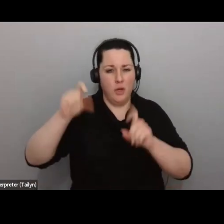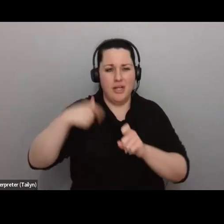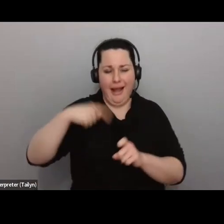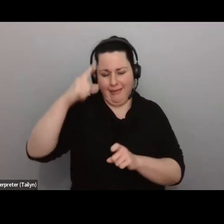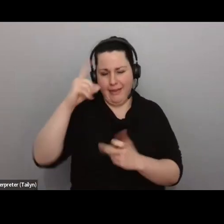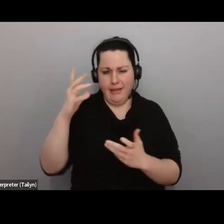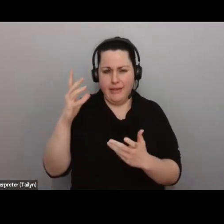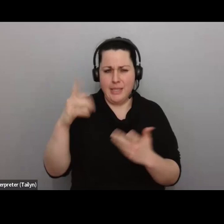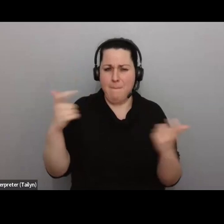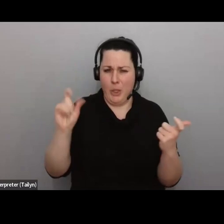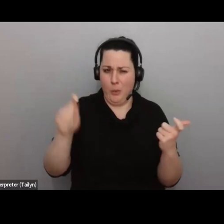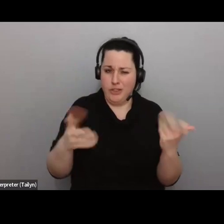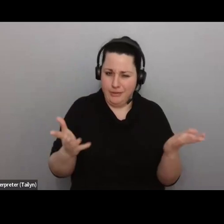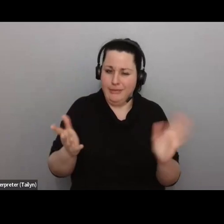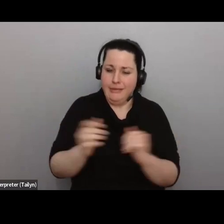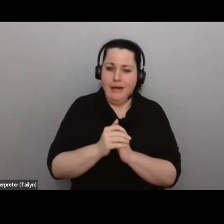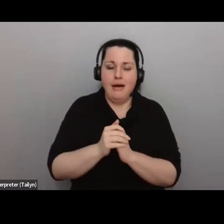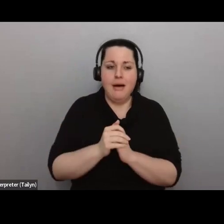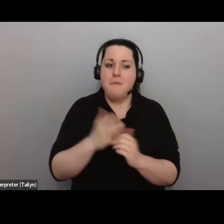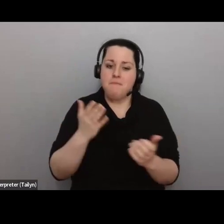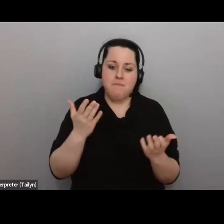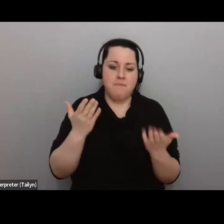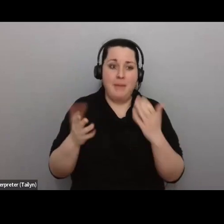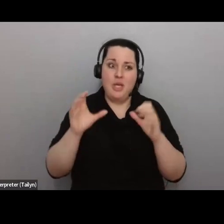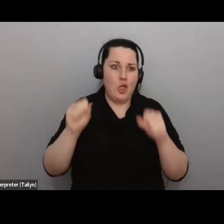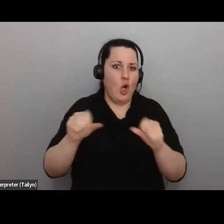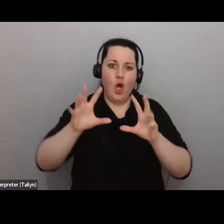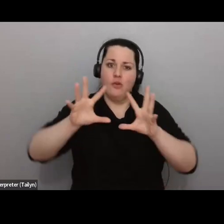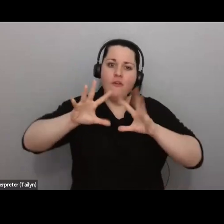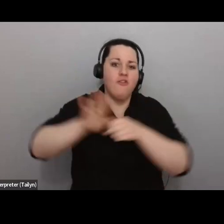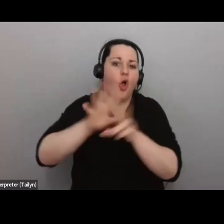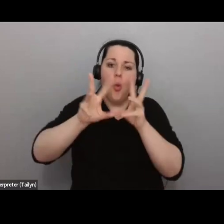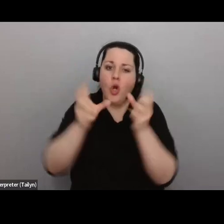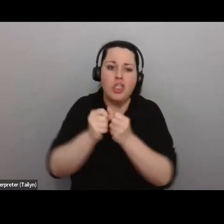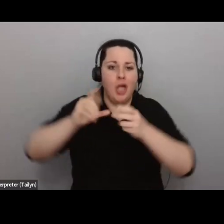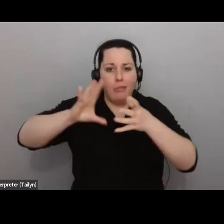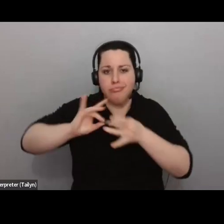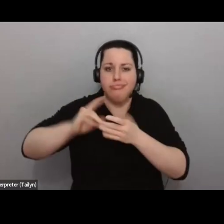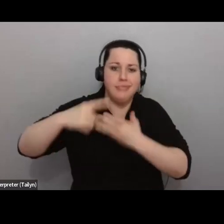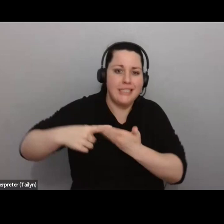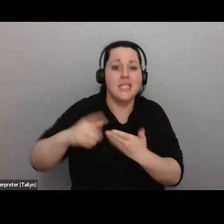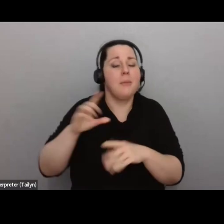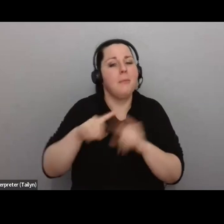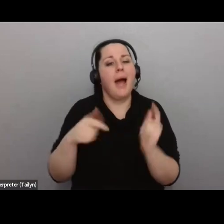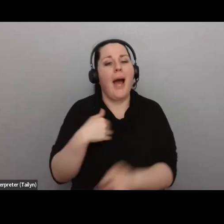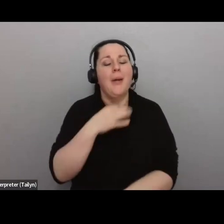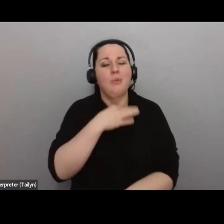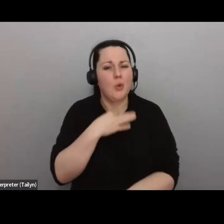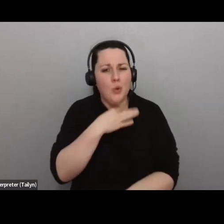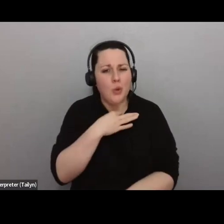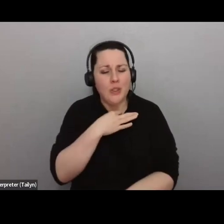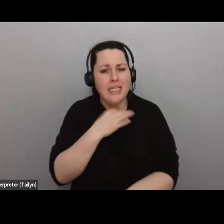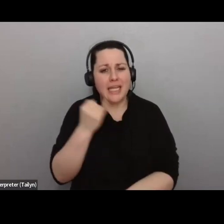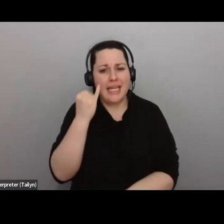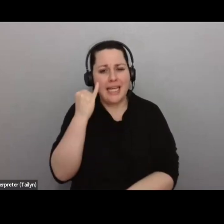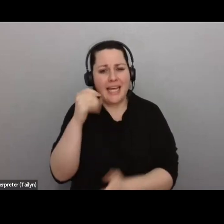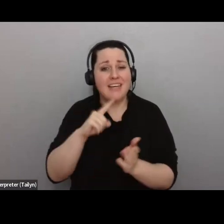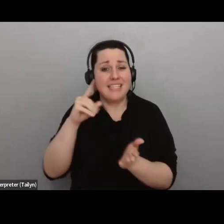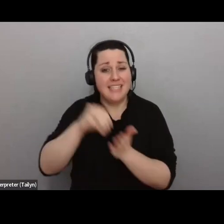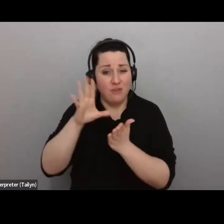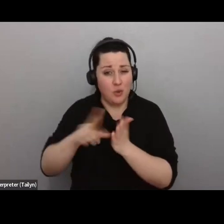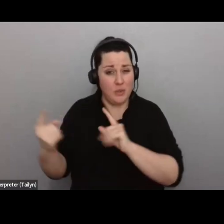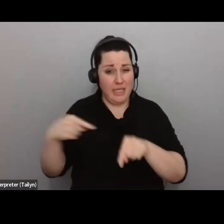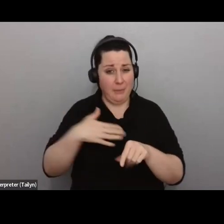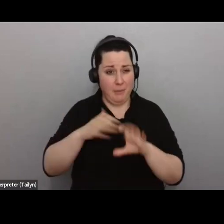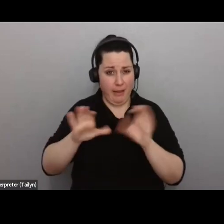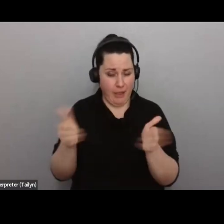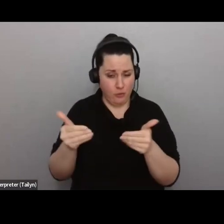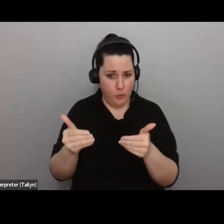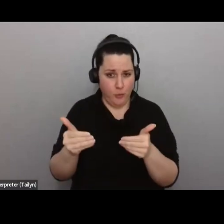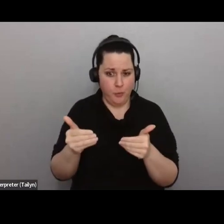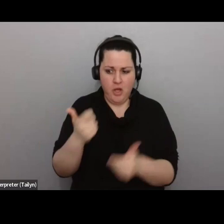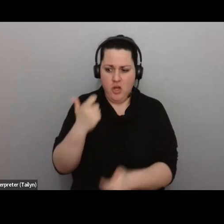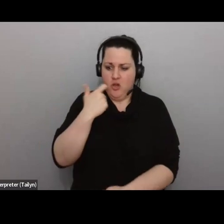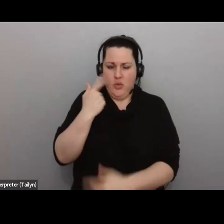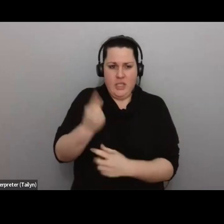Colleen: That could, you know, we could spend a whole other workshop talking about it. But I'm kind of... I'm just wondering if a deaf student came to my classroom, I've really been focusing in the last year on how to include